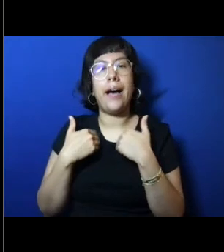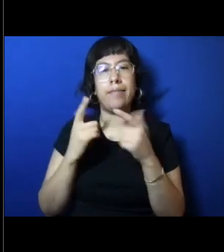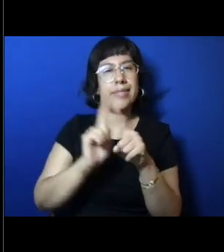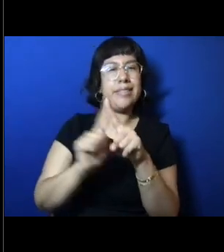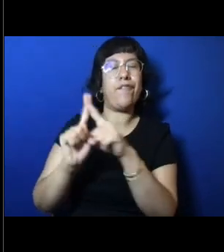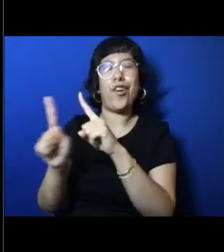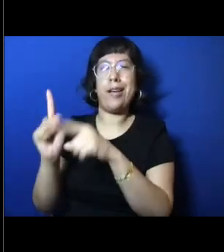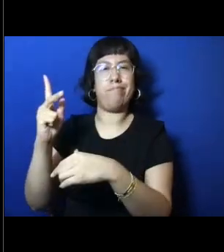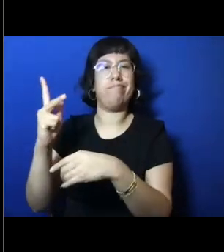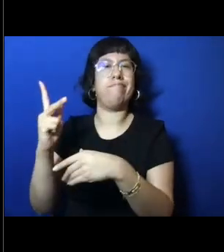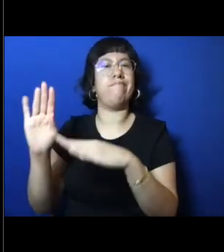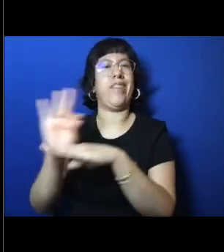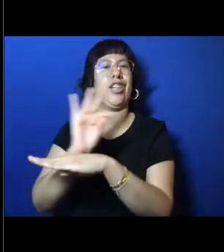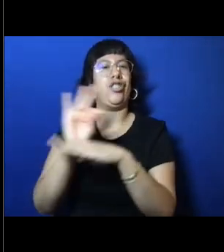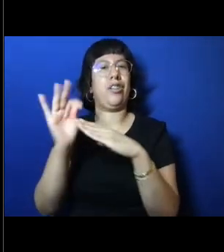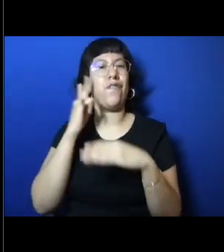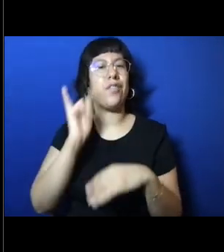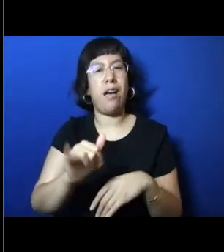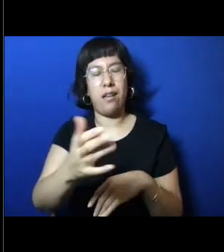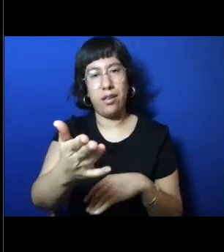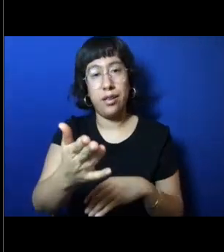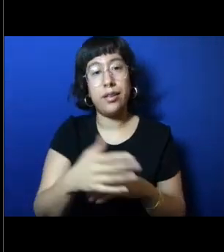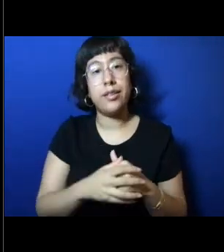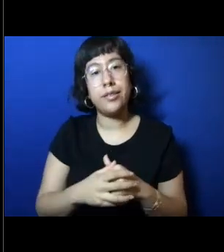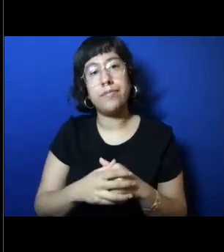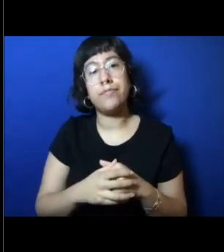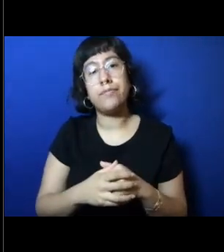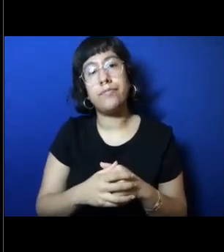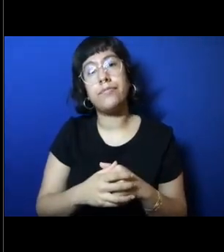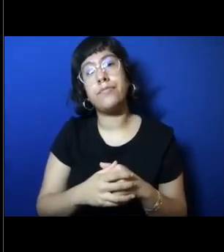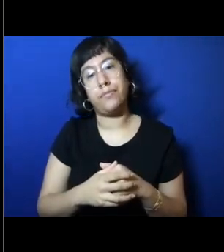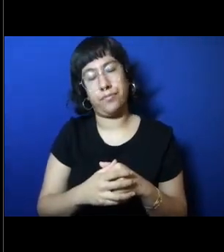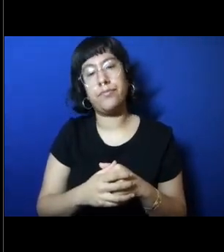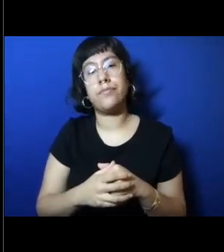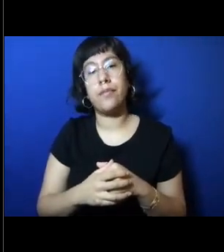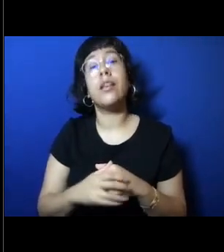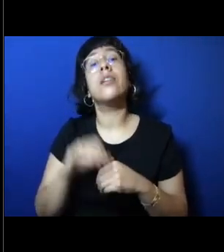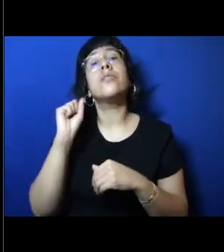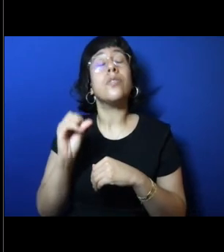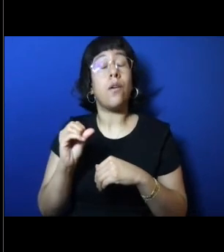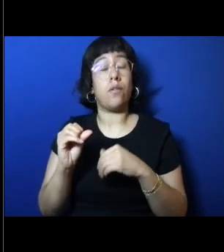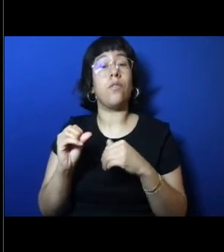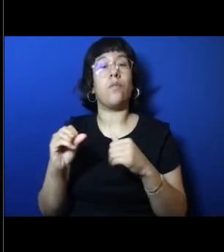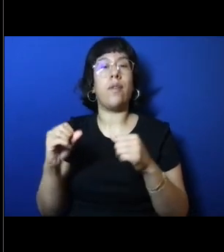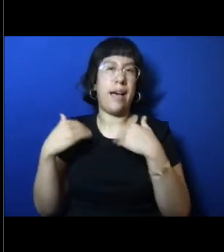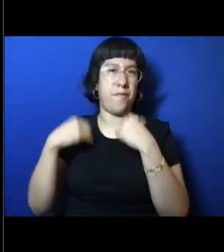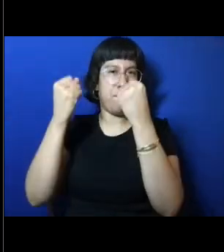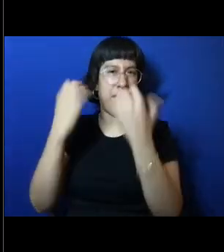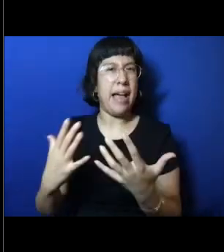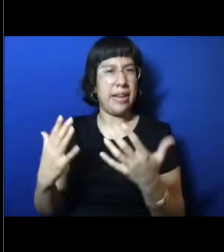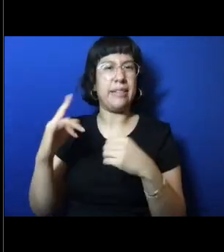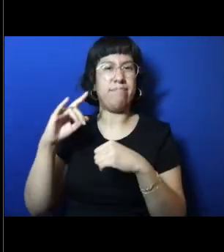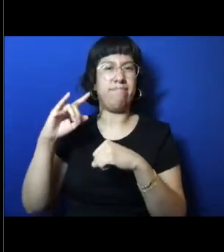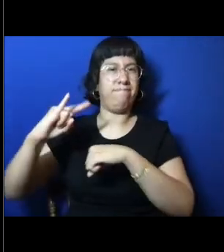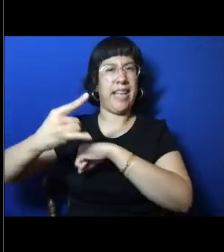This is an example of a NASA constellation. When I say constellation, I mean grouping of satellites, that have a similar satellite